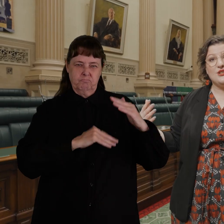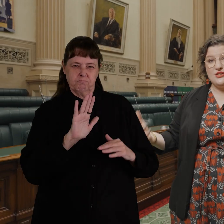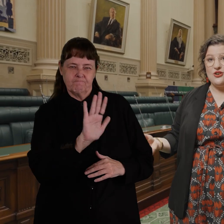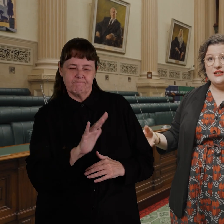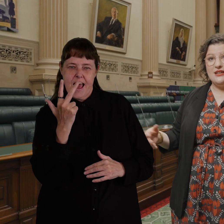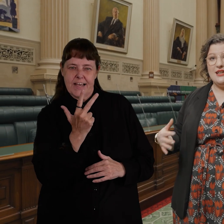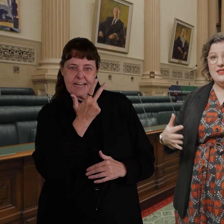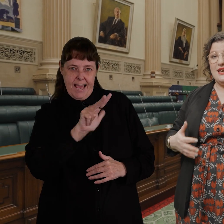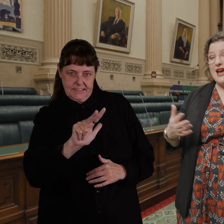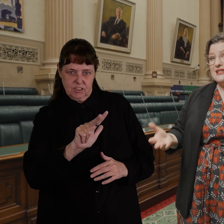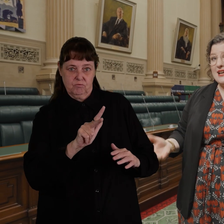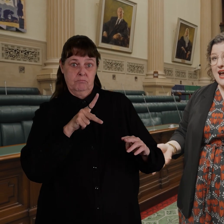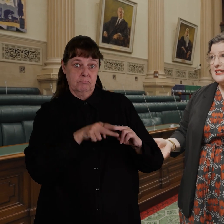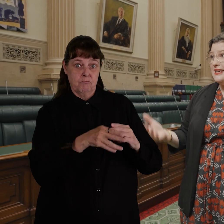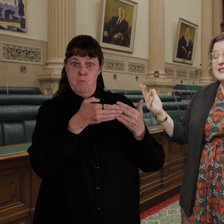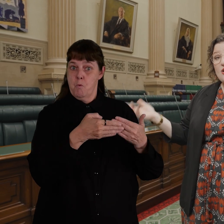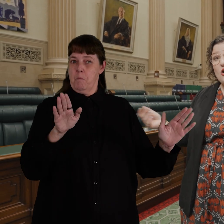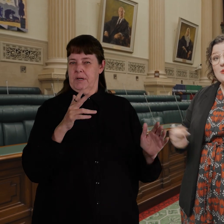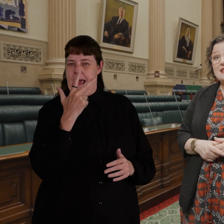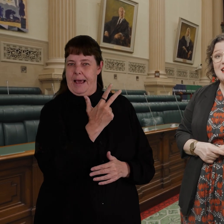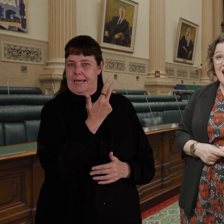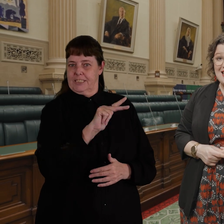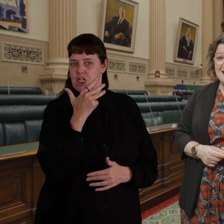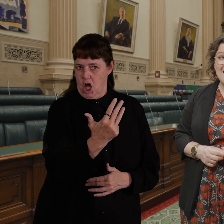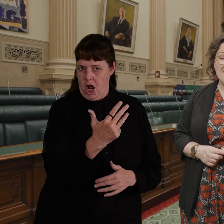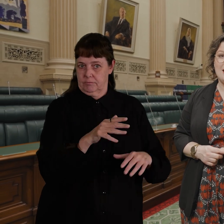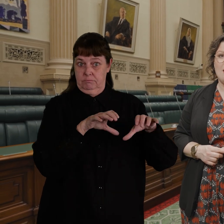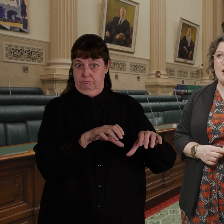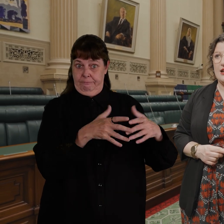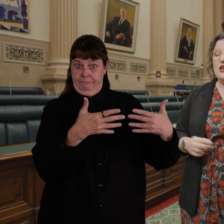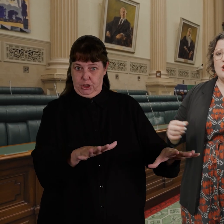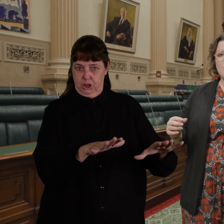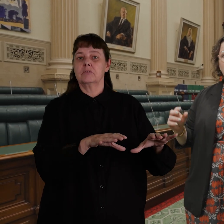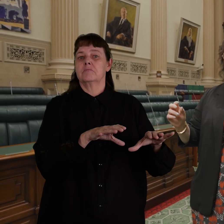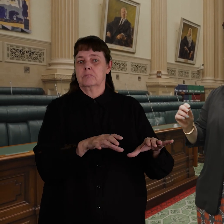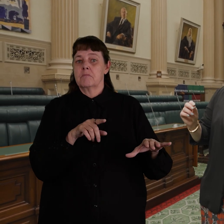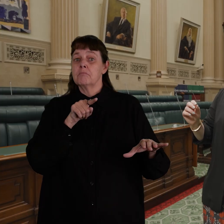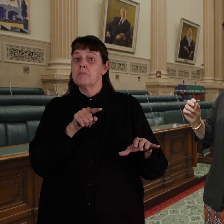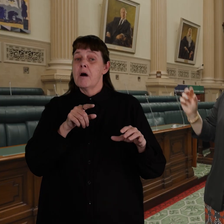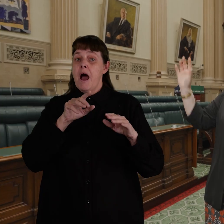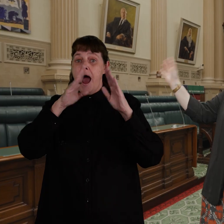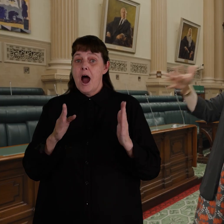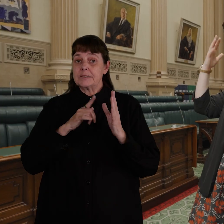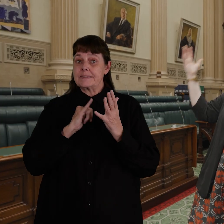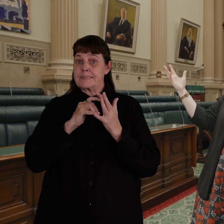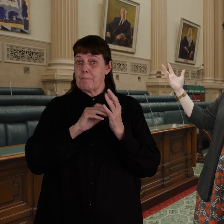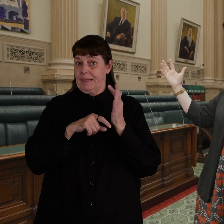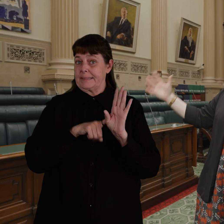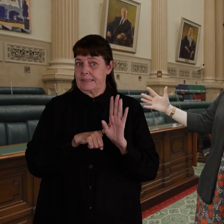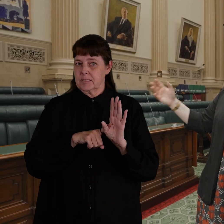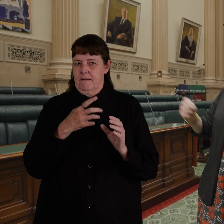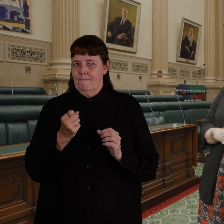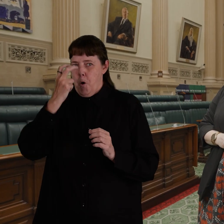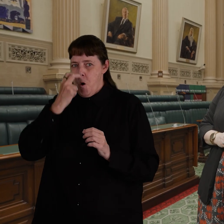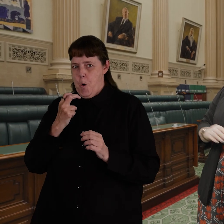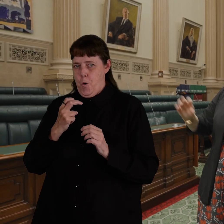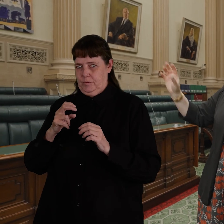was constructed in the 1880s and opened in 1889. After this section of the building was finished,